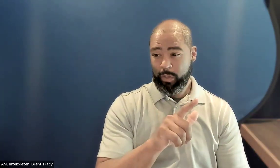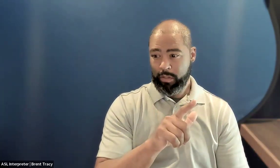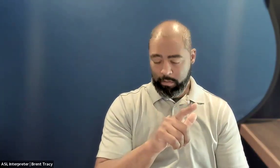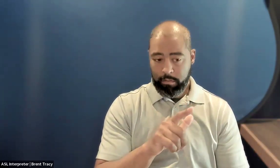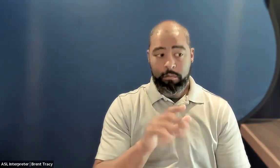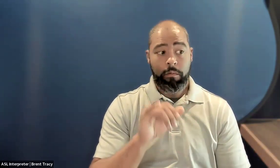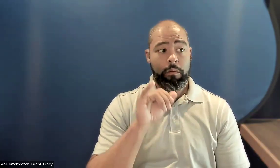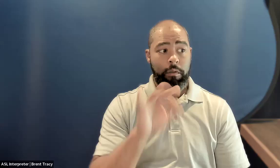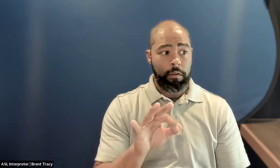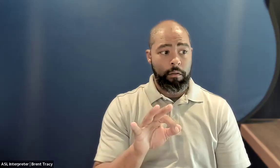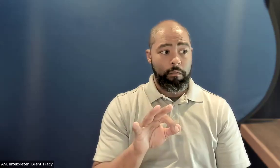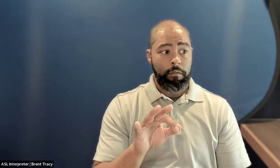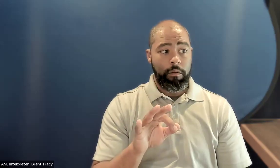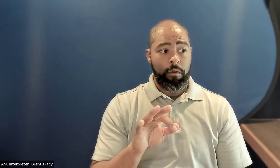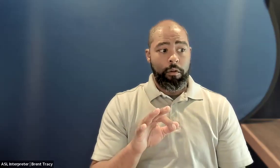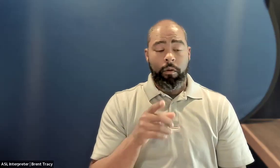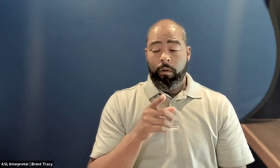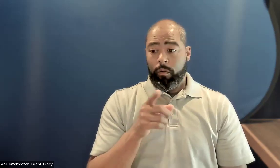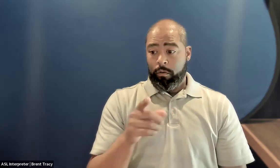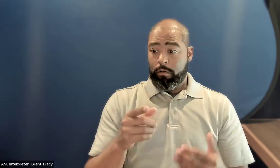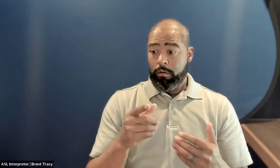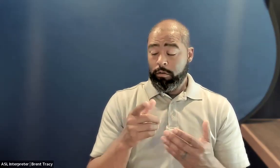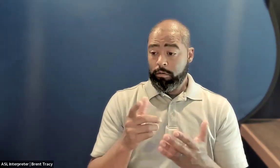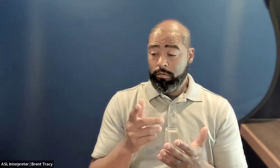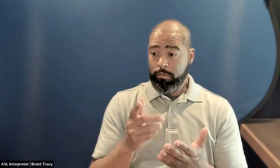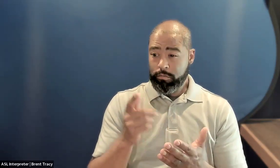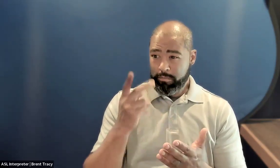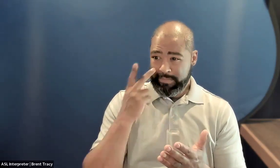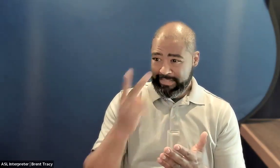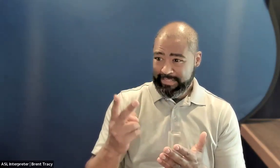recommended design criteria don't seem like enough to